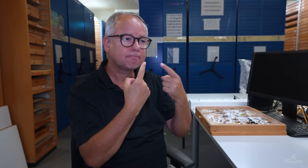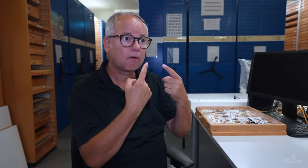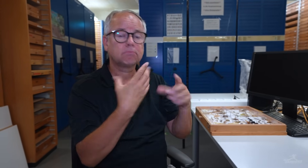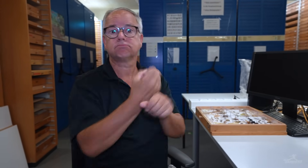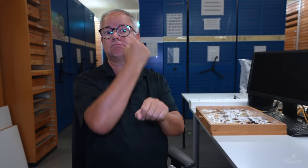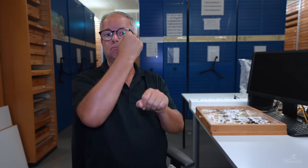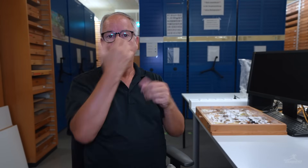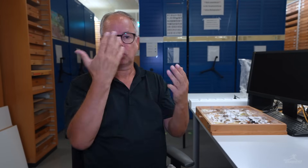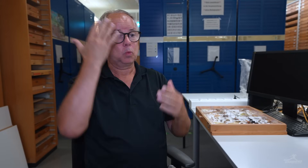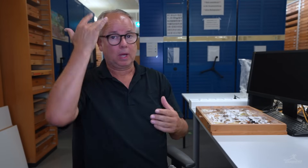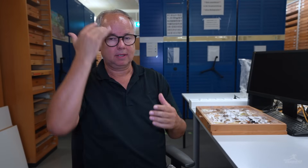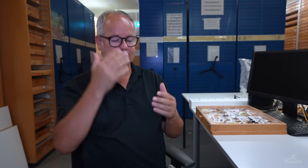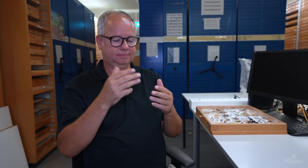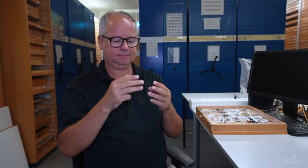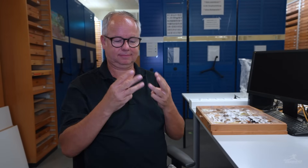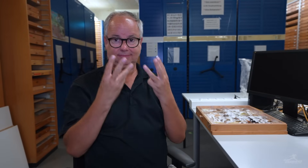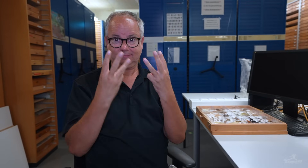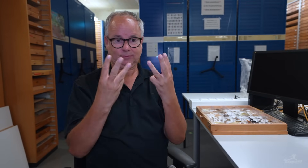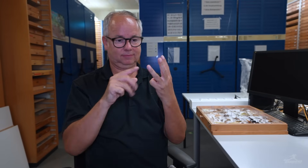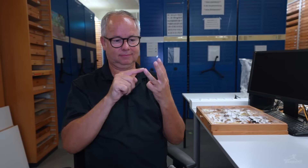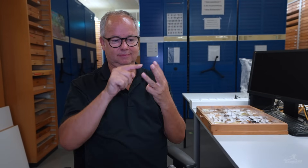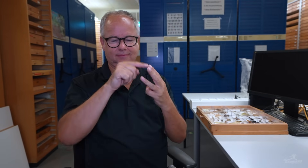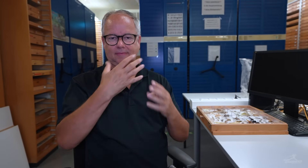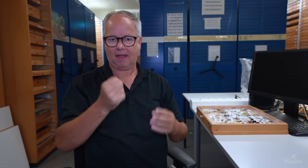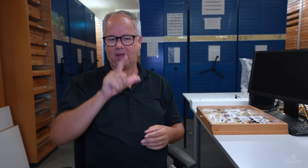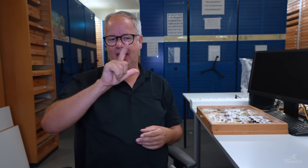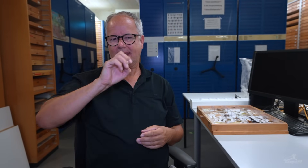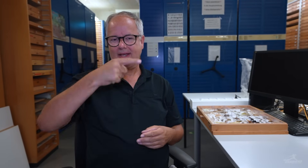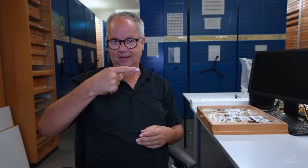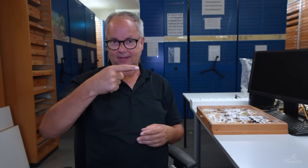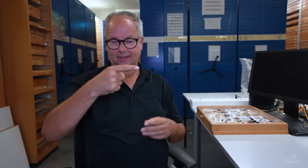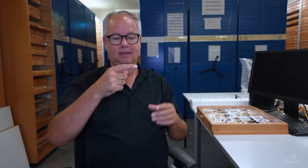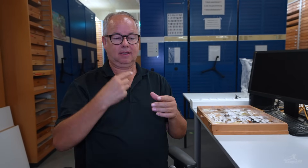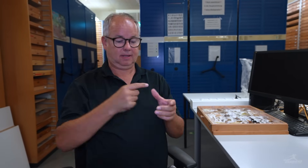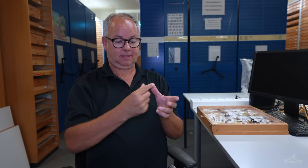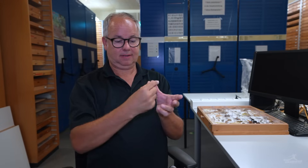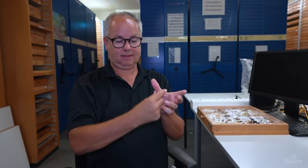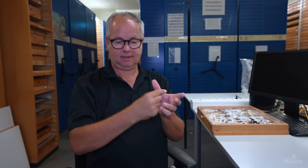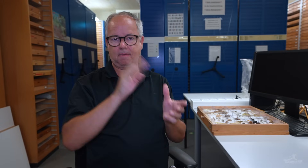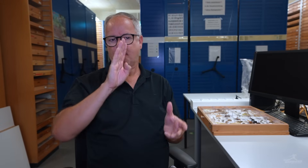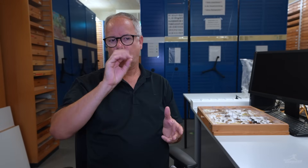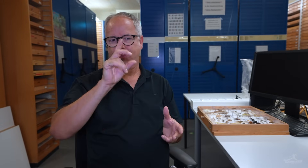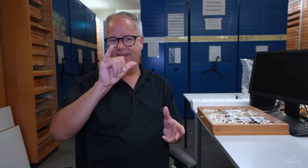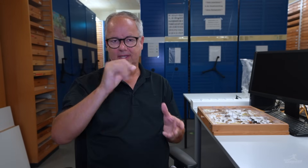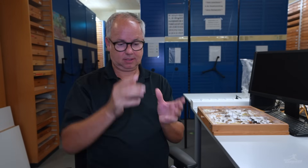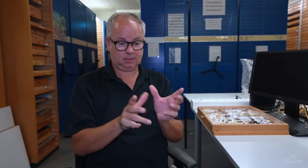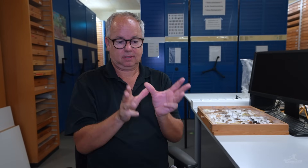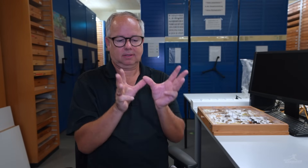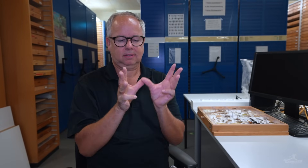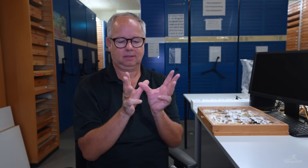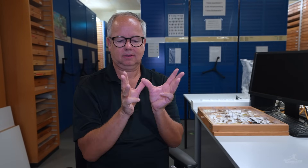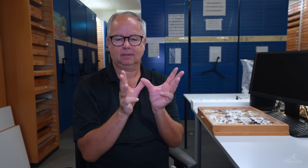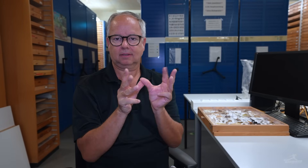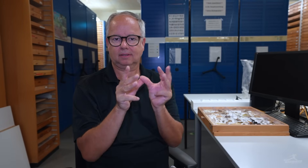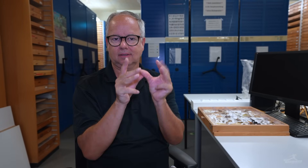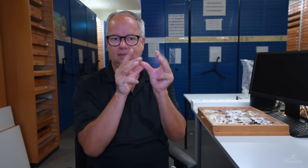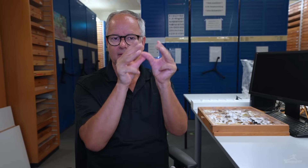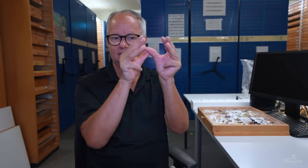The reason for the sign is to illustrate an insect’s six legs with the thumb as the body.